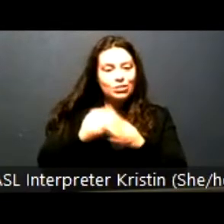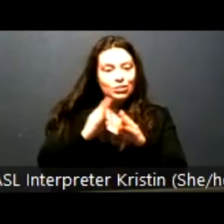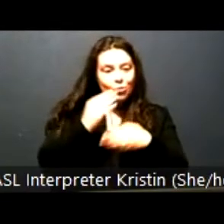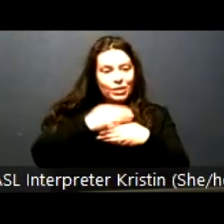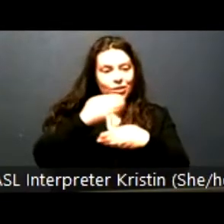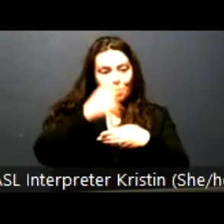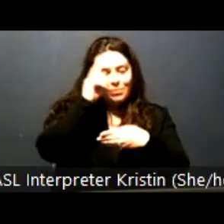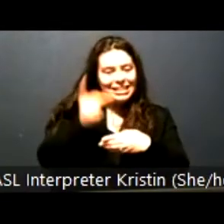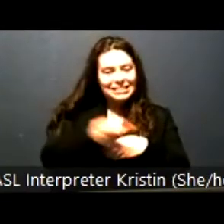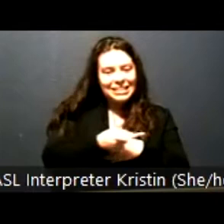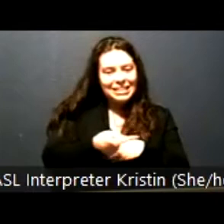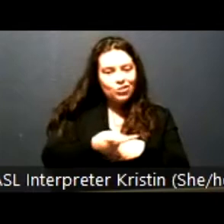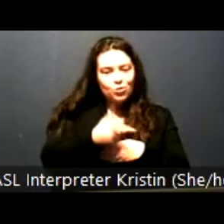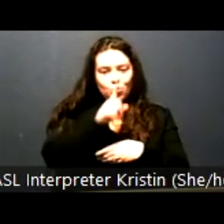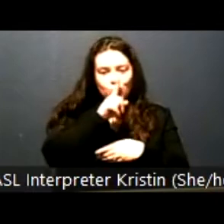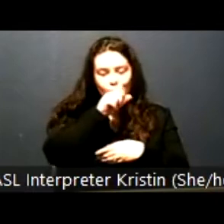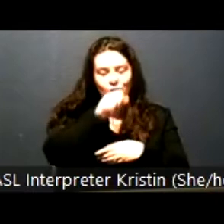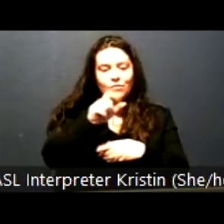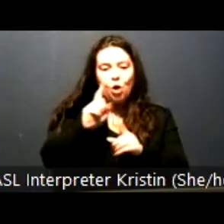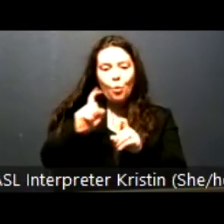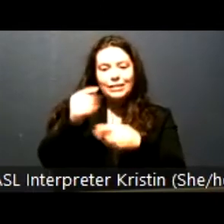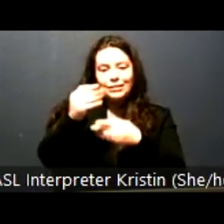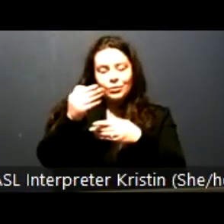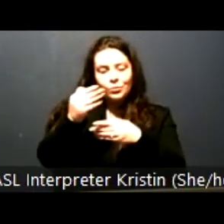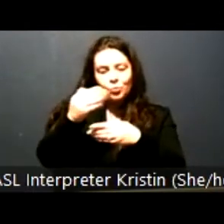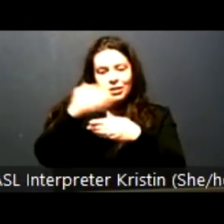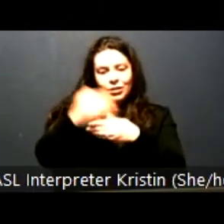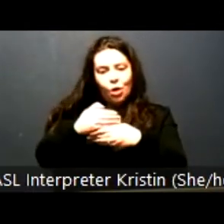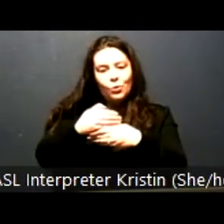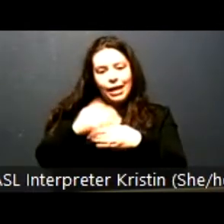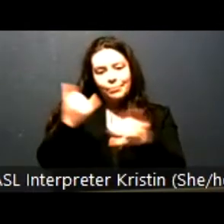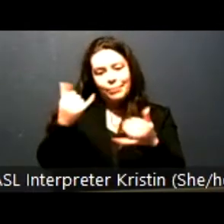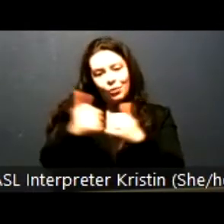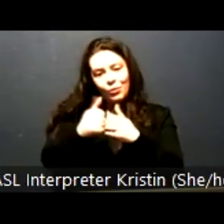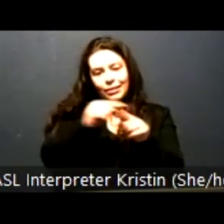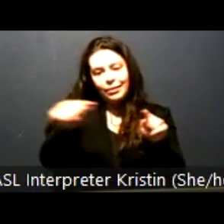up close, uh, view of them. But, uh, sorry about that. So in terms of, uh, threats that they